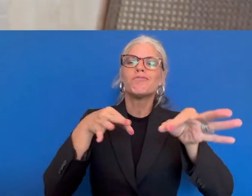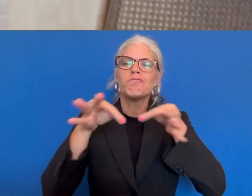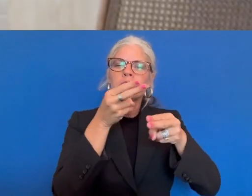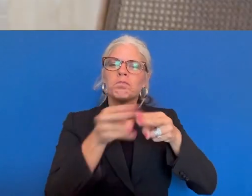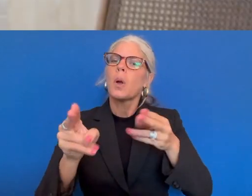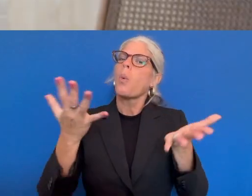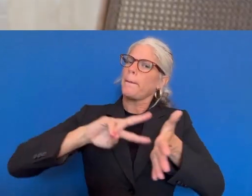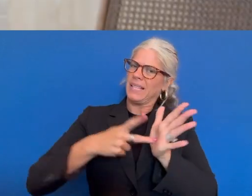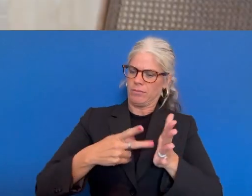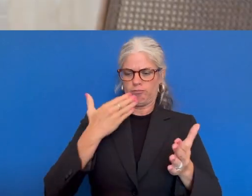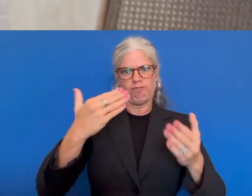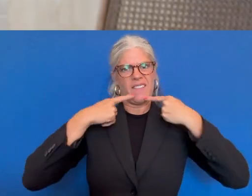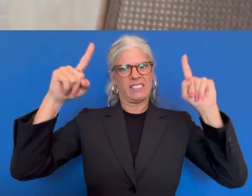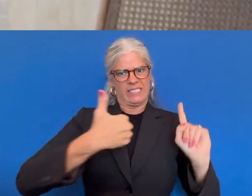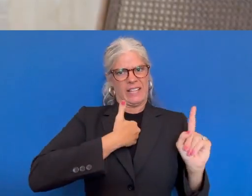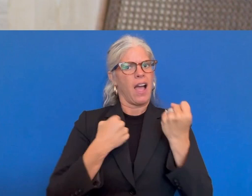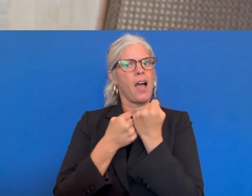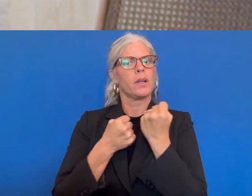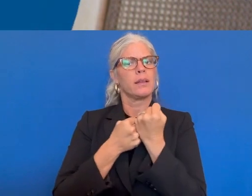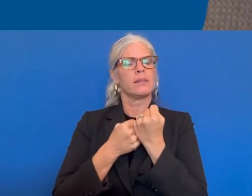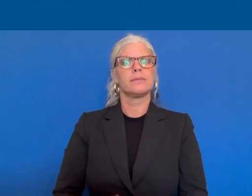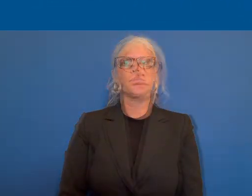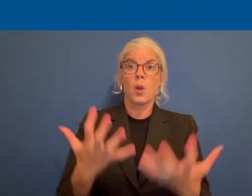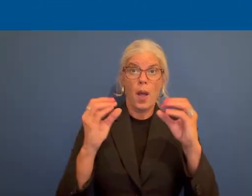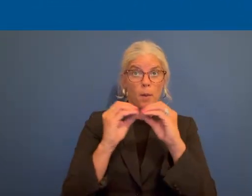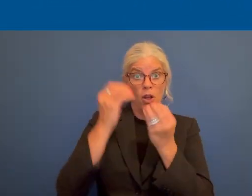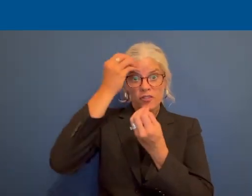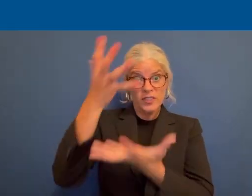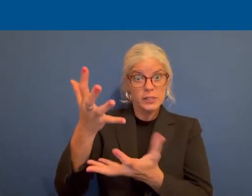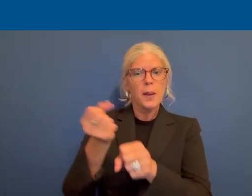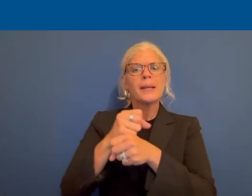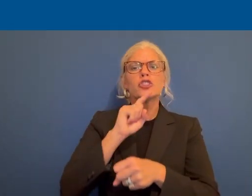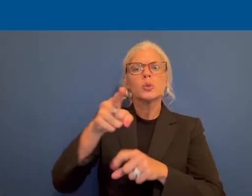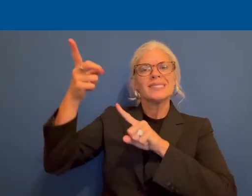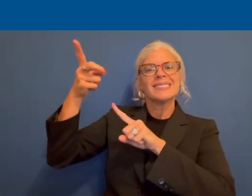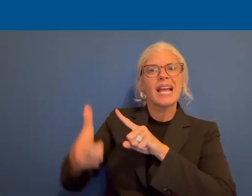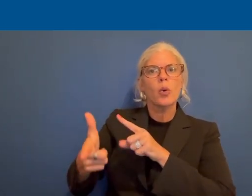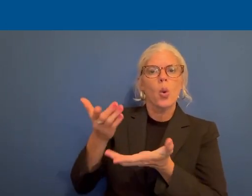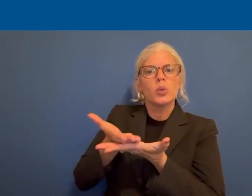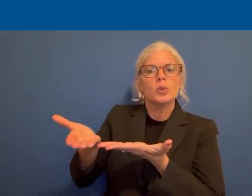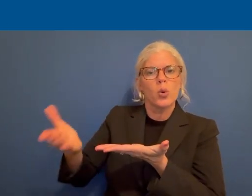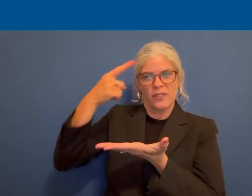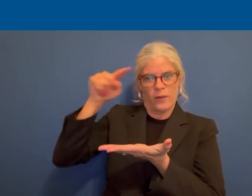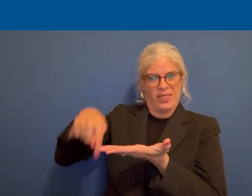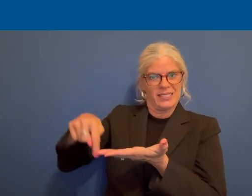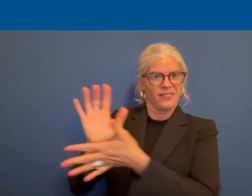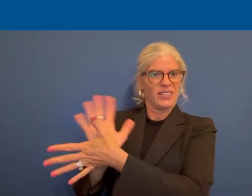at what it means to be an effective self-advocate. For more information, be sure to download the resources for this video series.